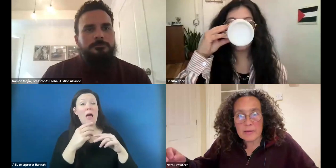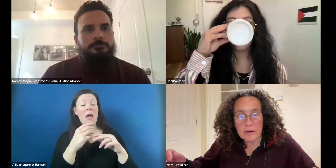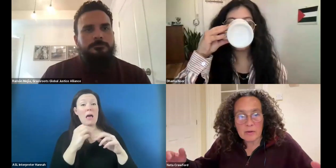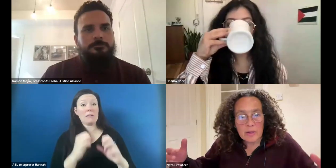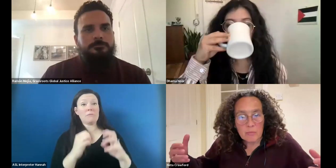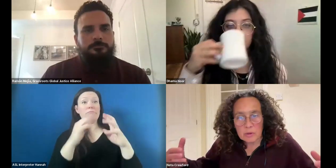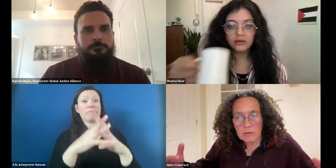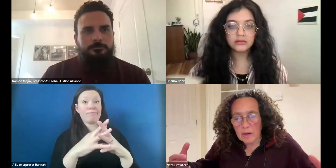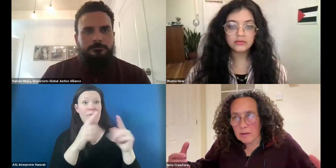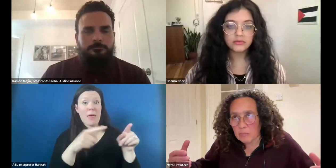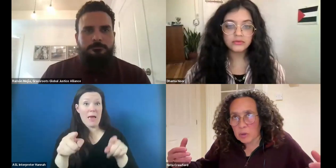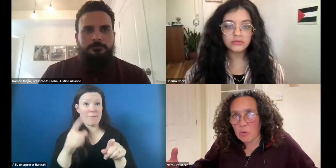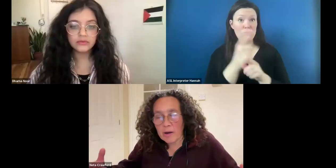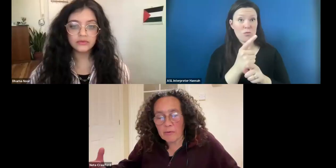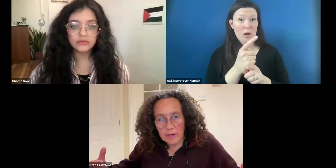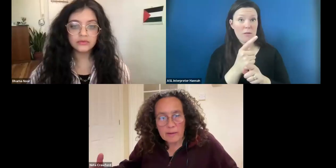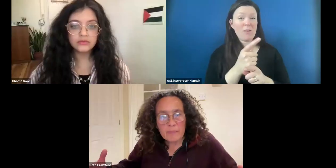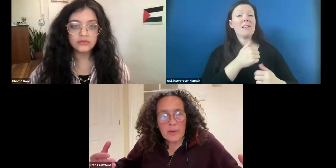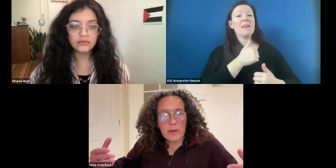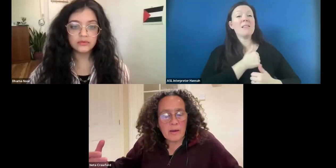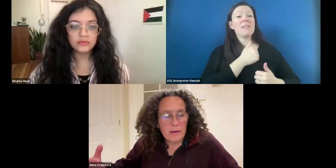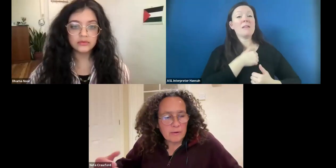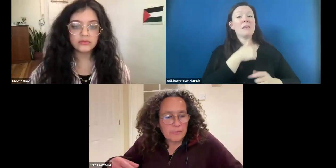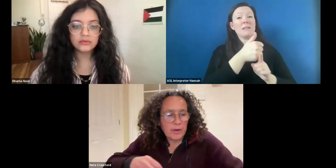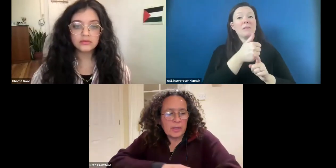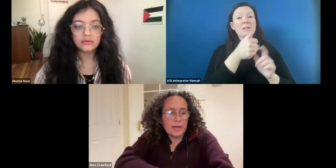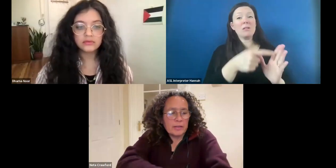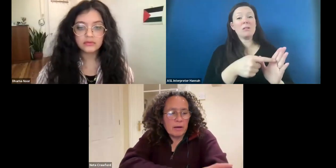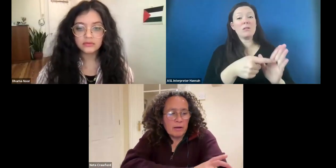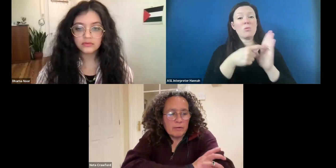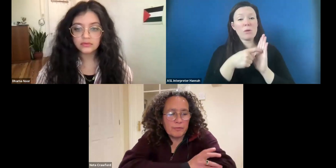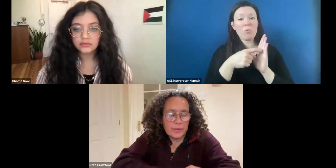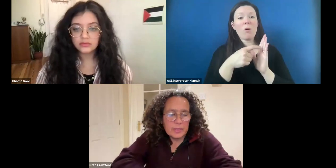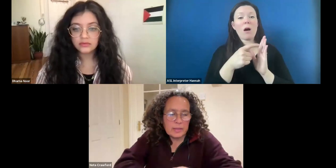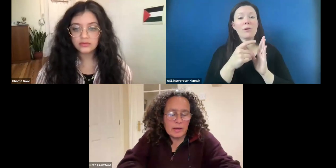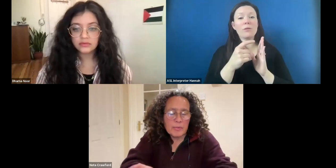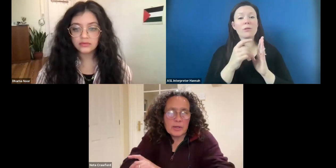They're requiring of a kind of economic